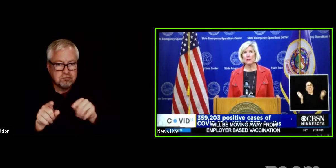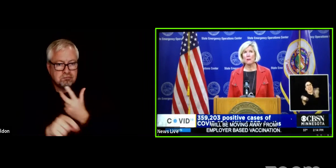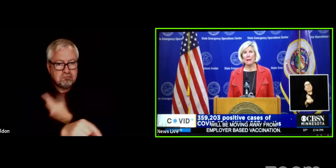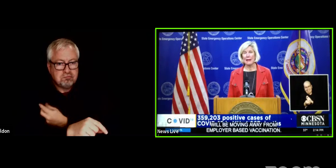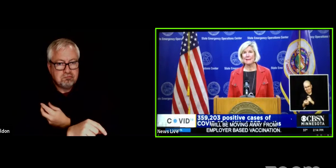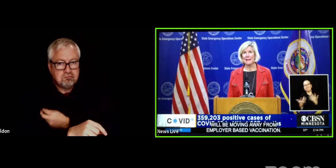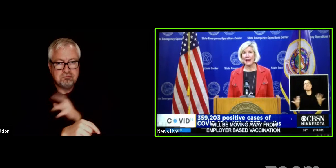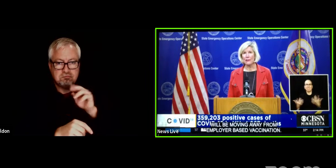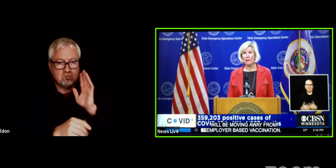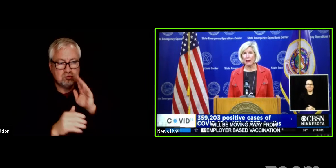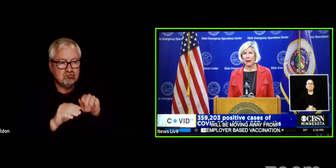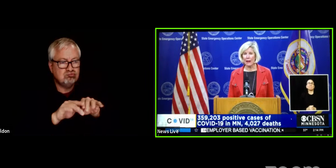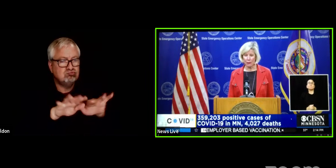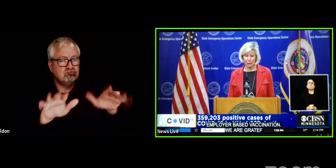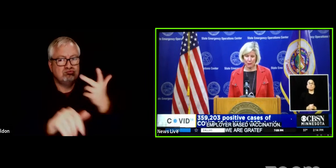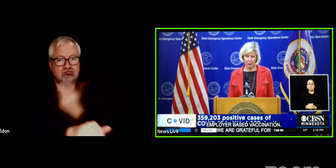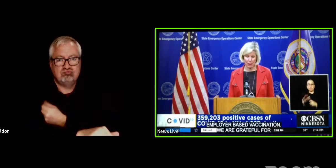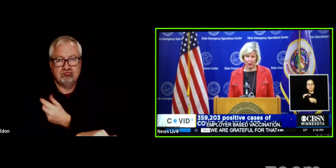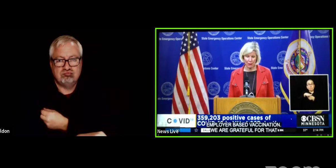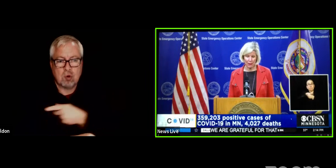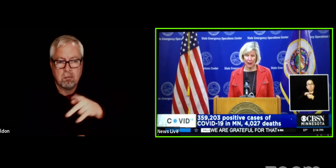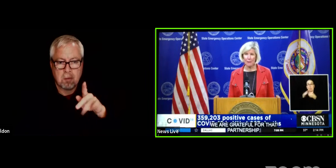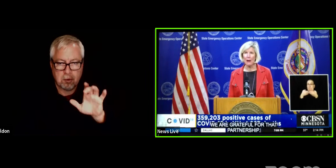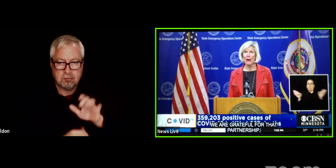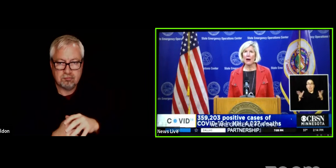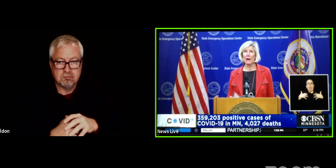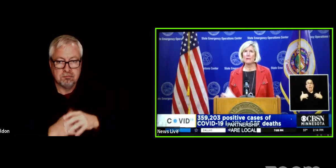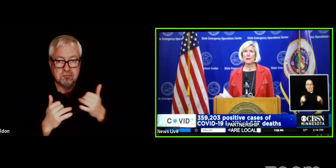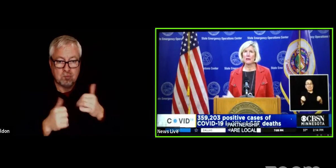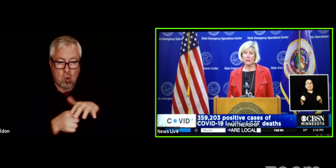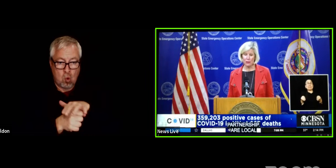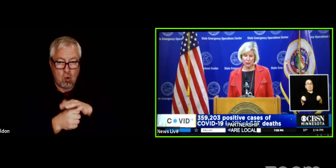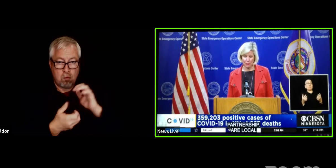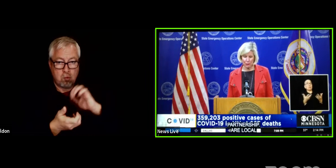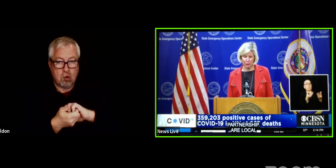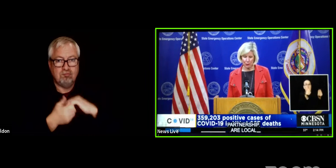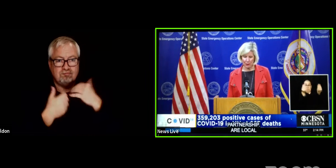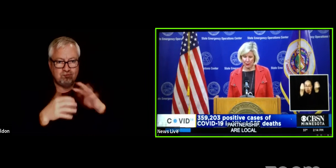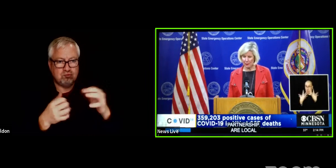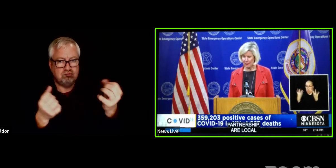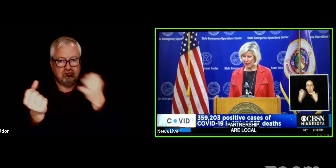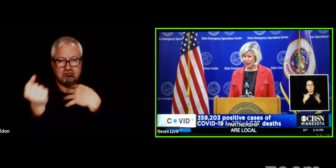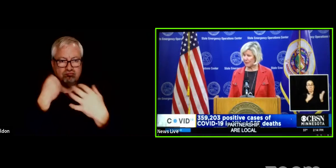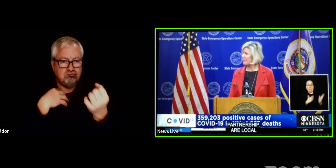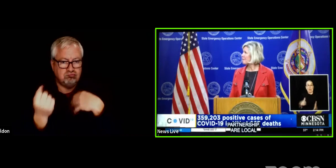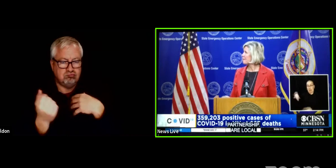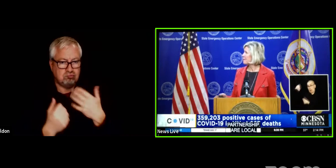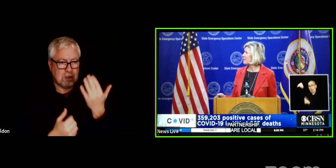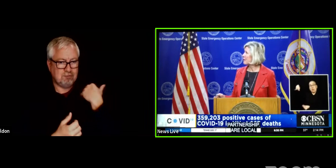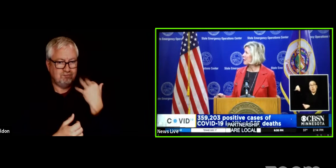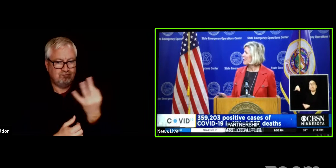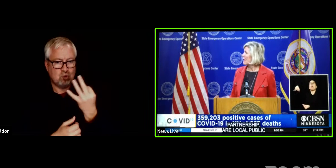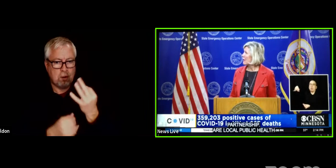THEIR PLANS LAST FRIDAY AND WE'LL BE WORKING WITH THEM TO CONTINUE TO MOVE FORWARD IN OUR PLANNING.